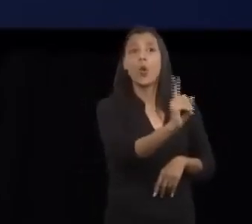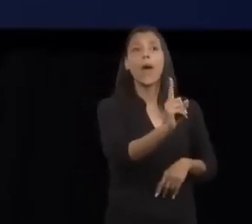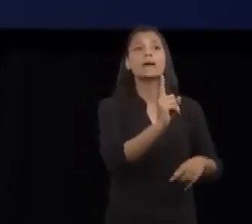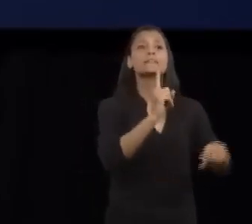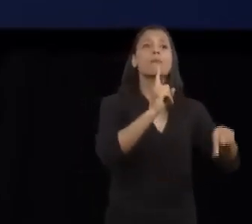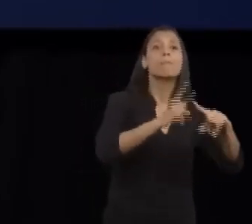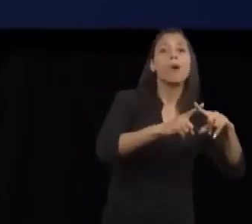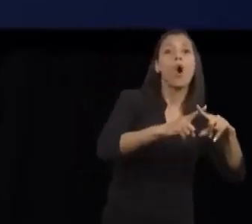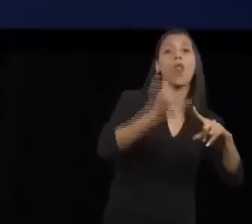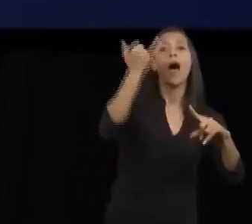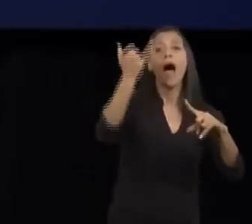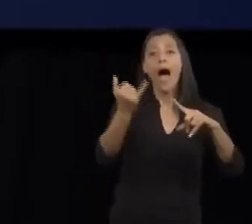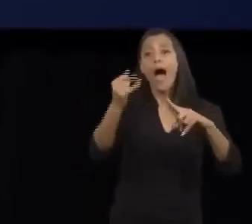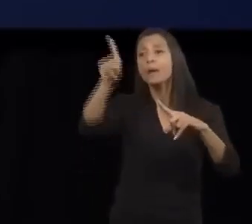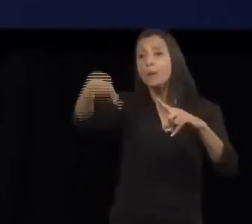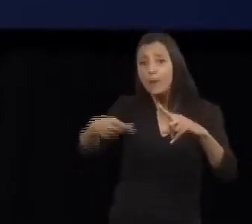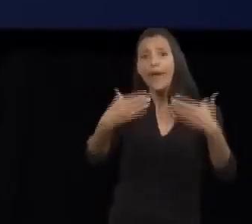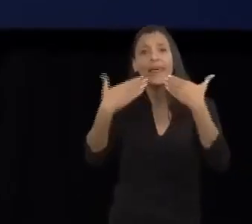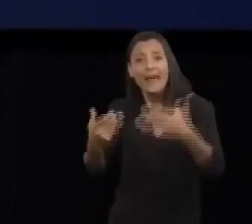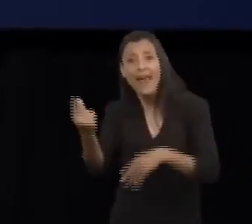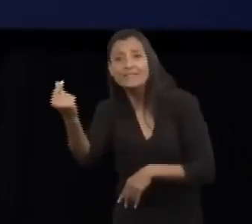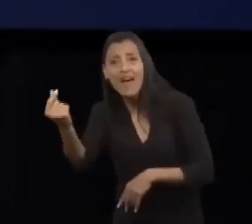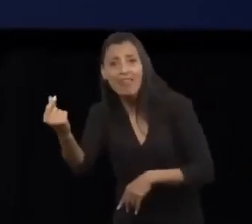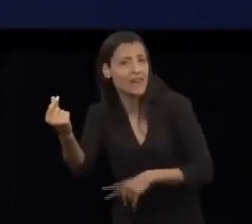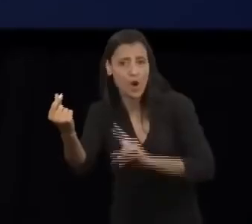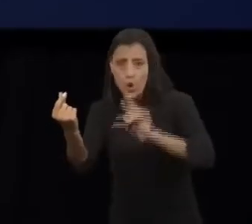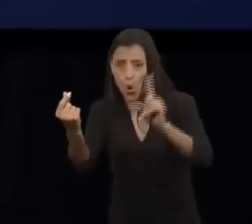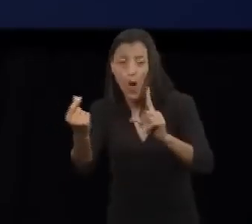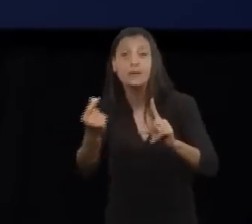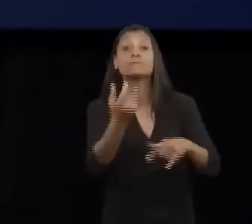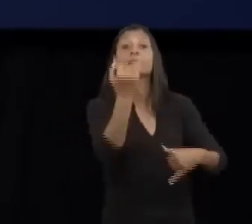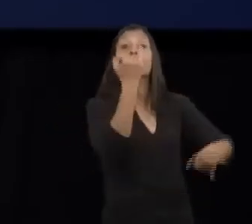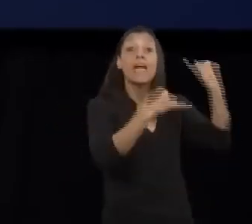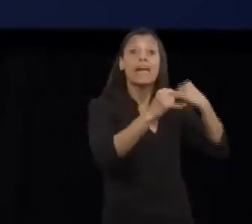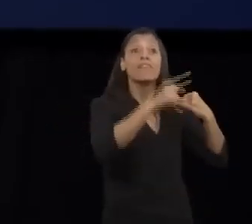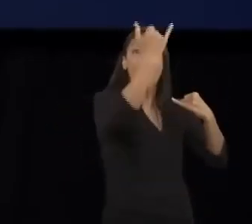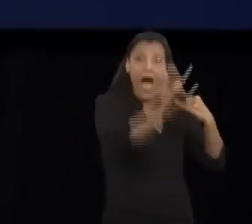The interest rate exists because time exists.